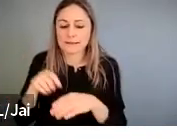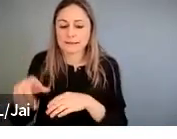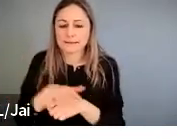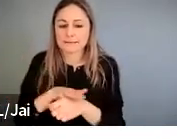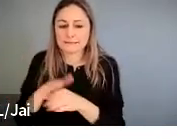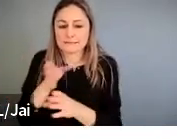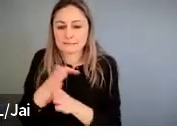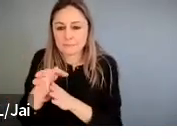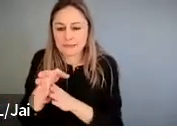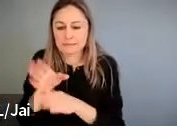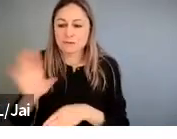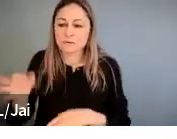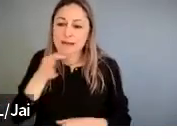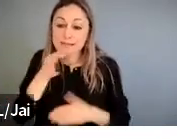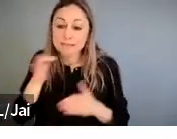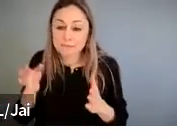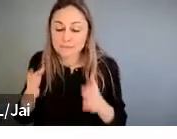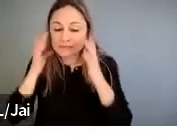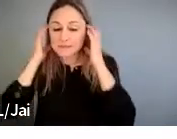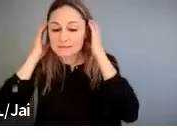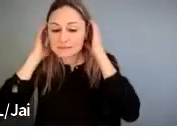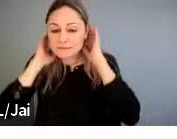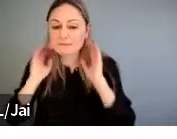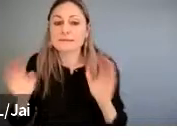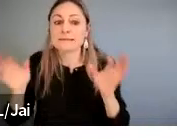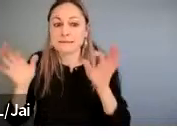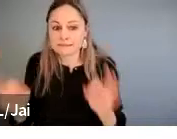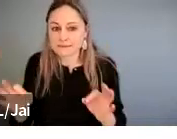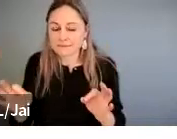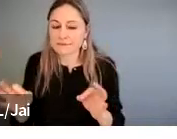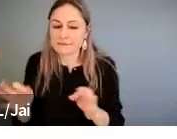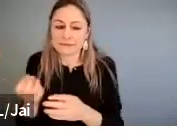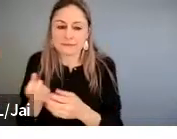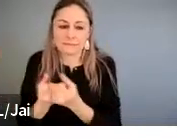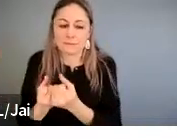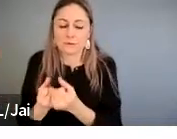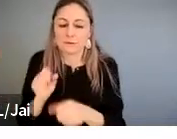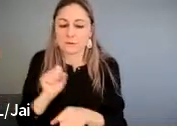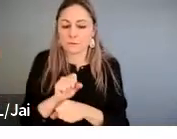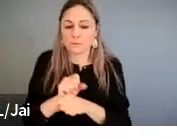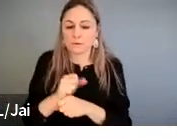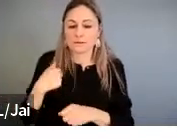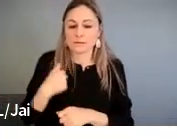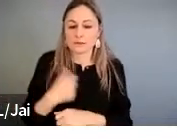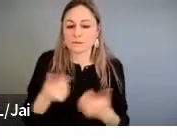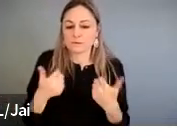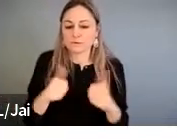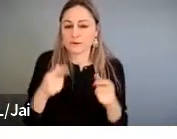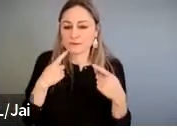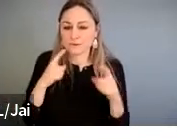your expertise definitely complimented the work that we were trying to accomplish from